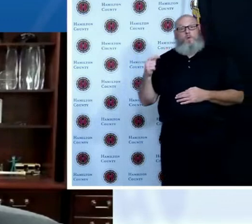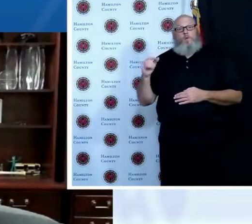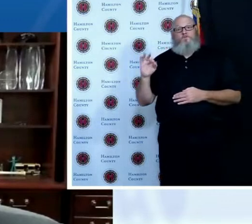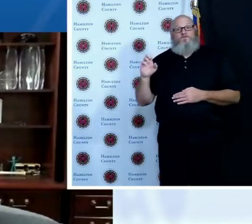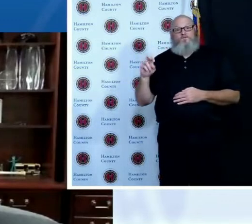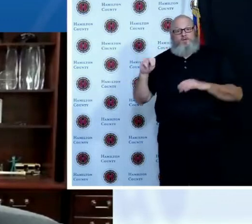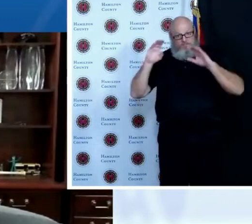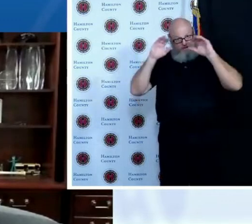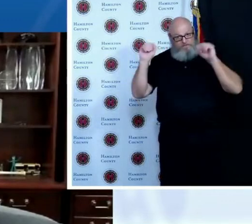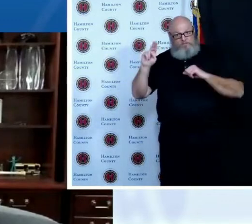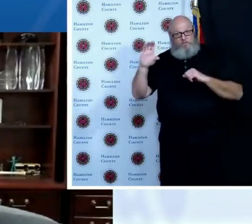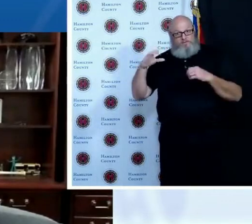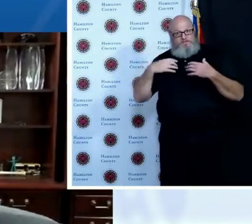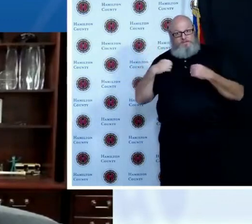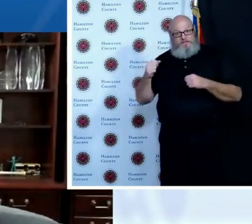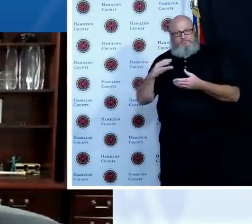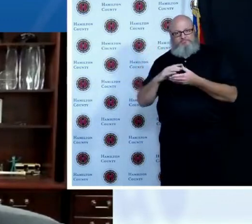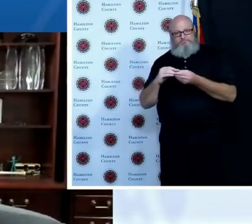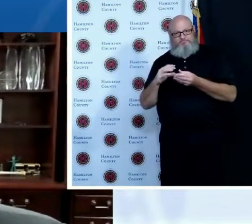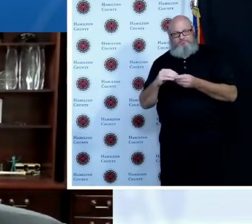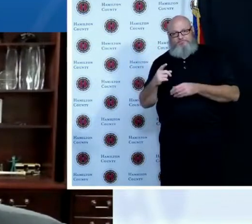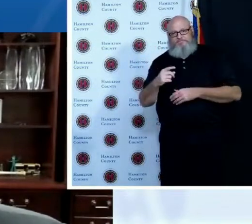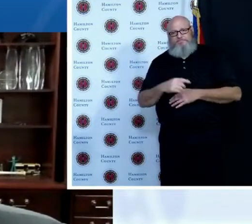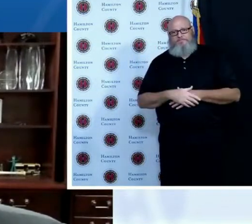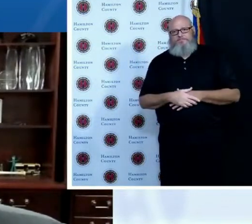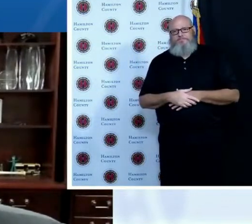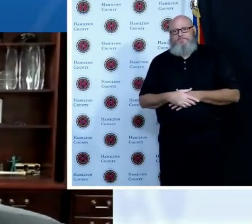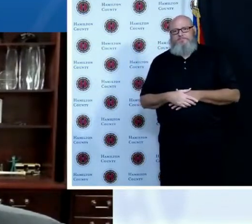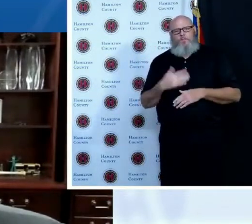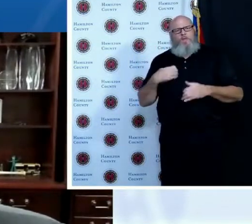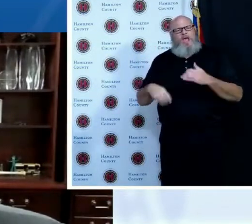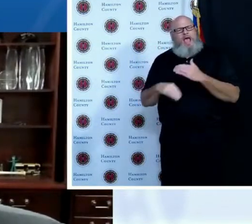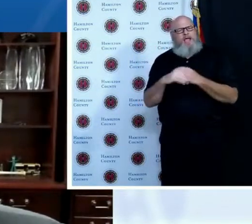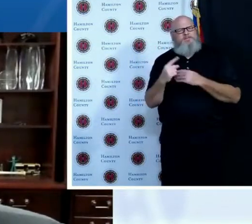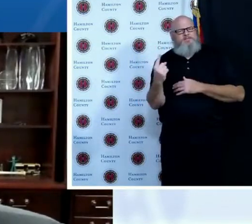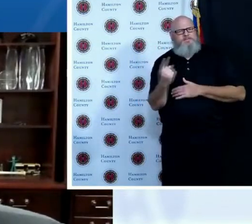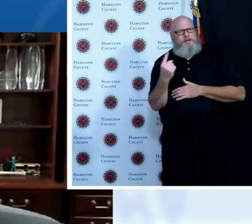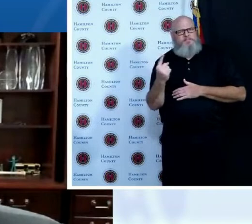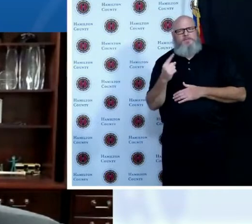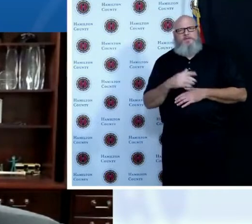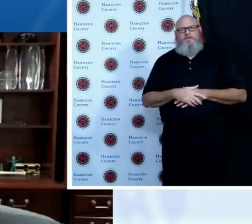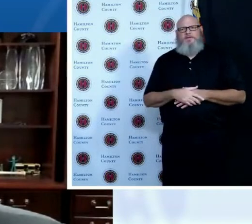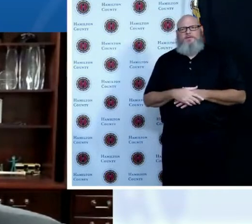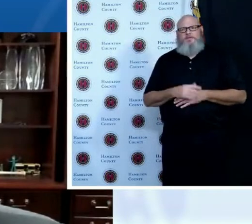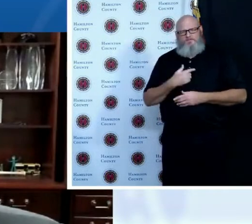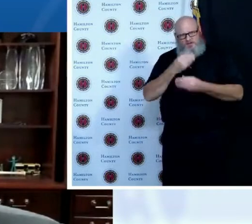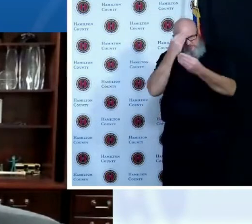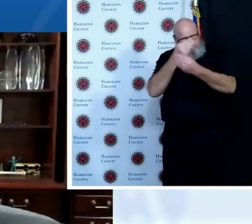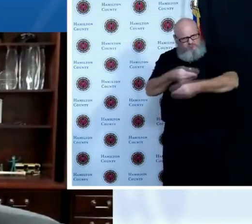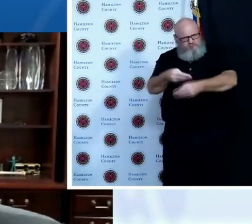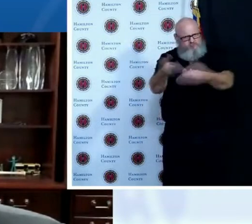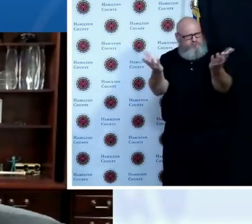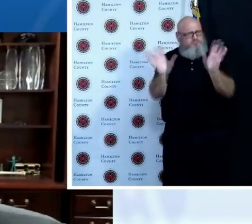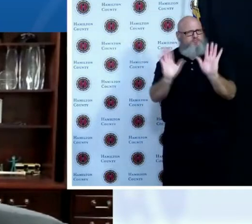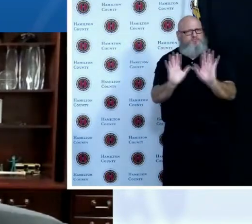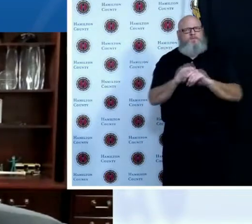information that we do need to share is that we firmly recommend that people who actually